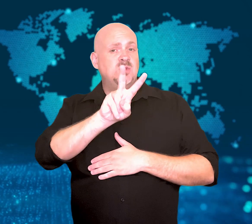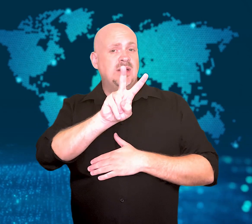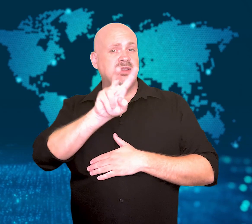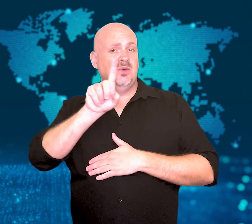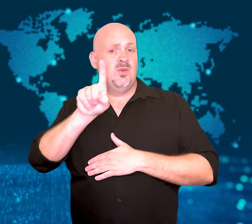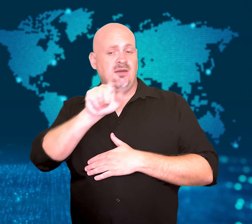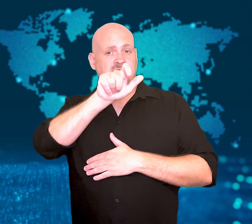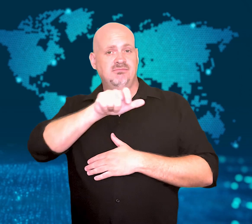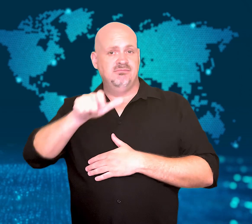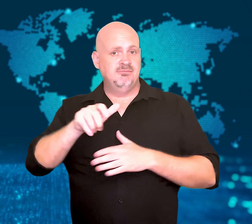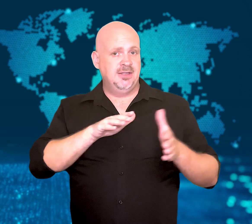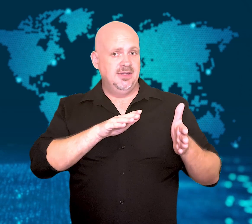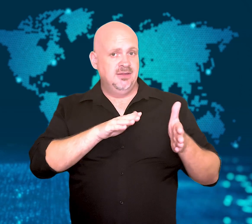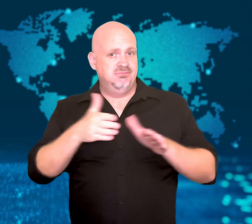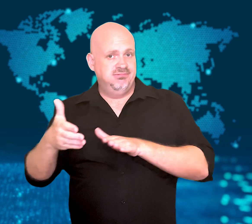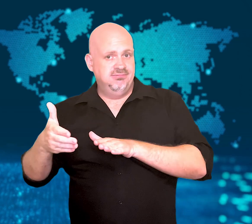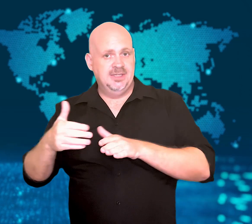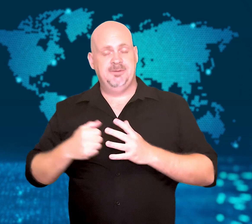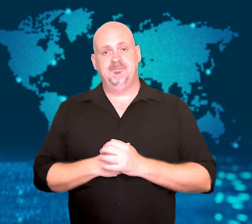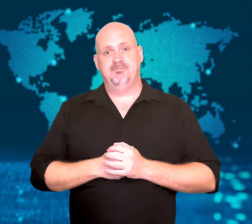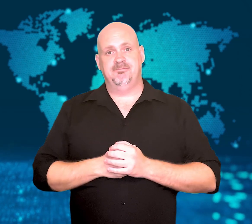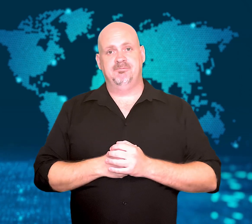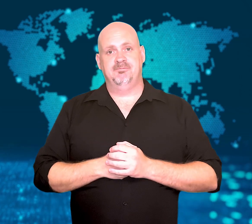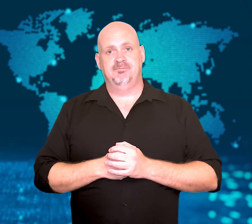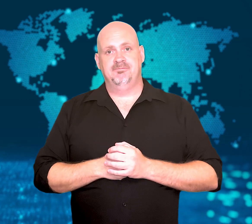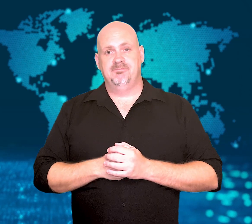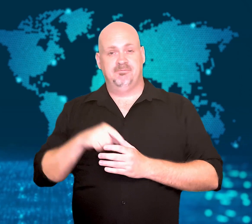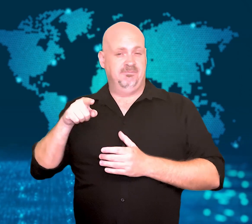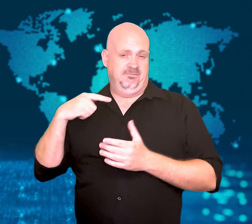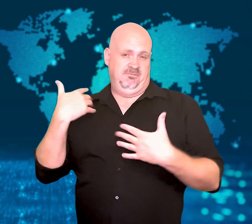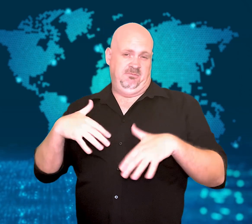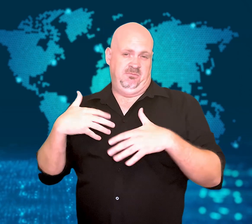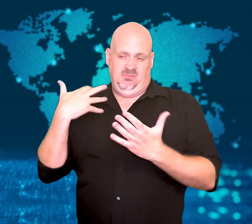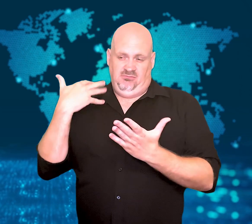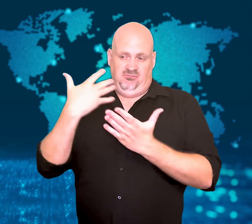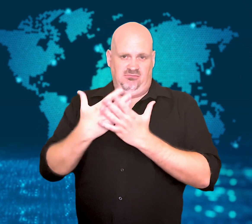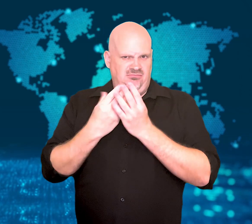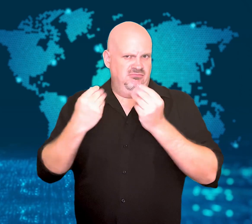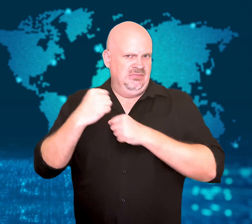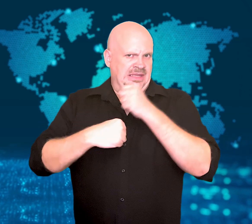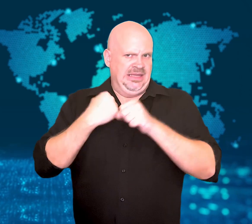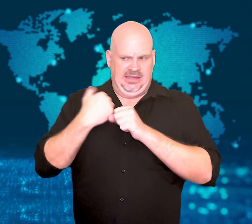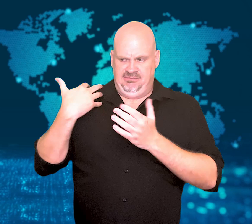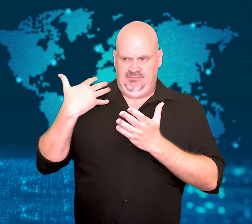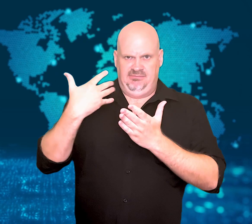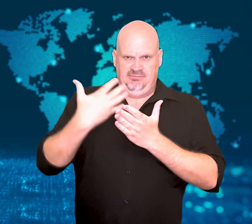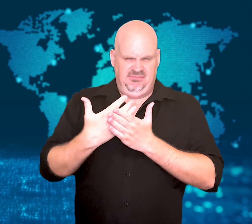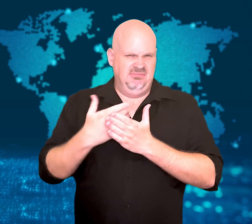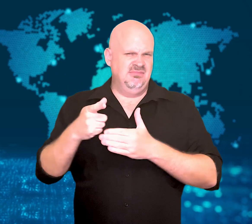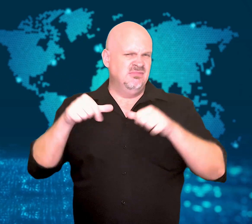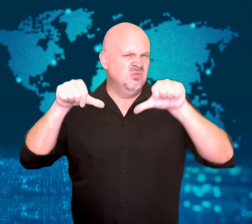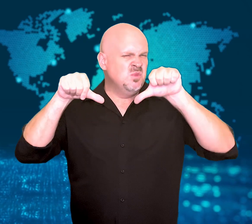It was one of the deadliest mass shootings in recent years.